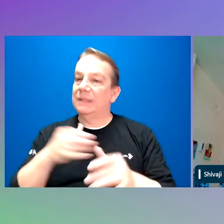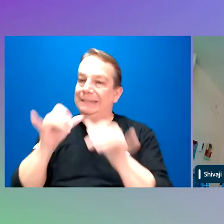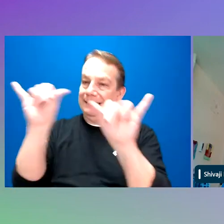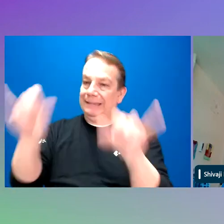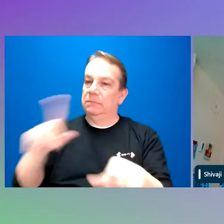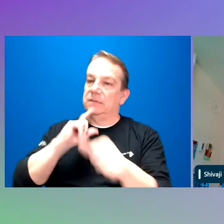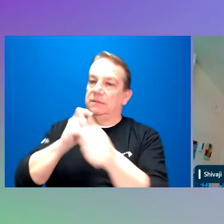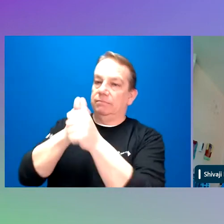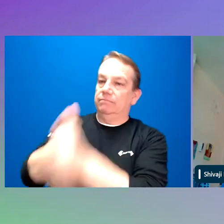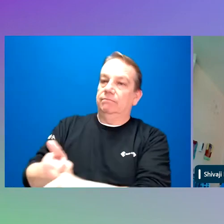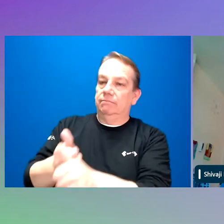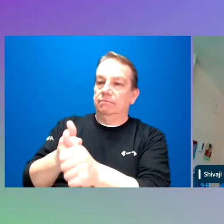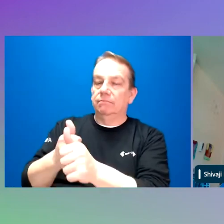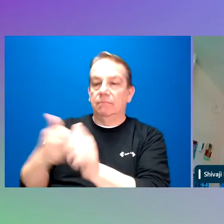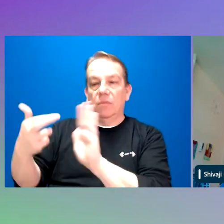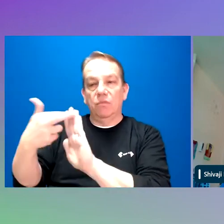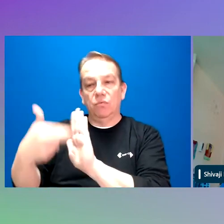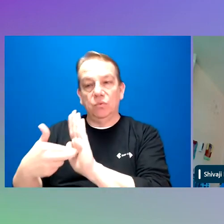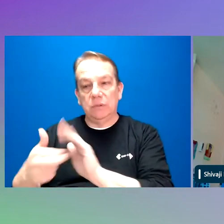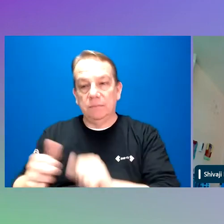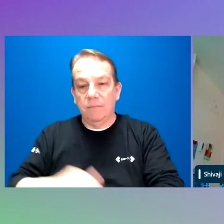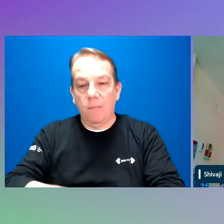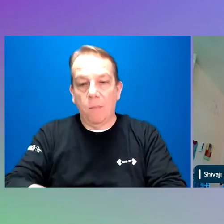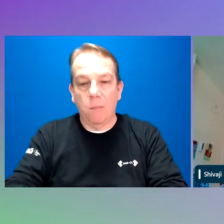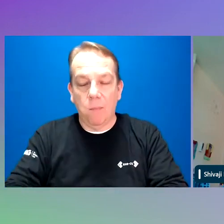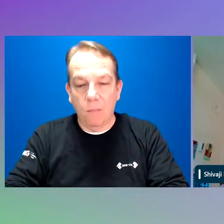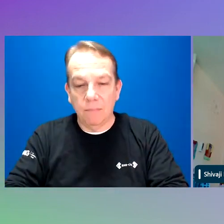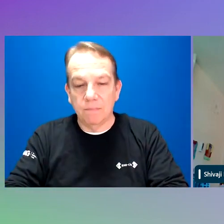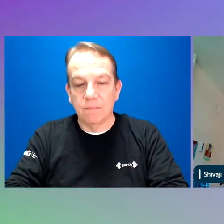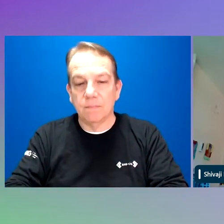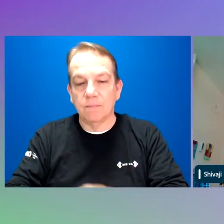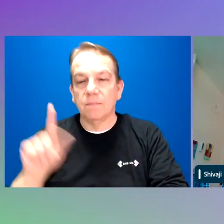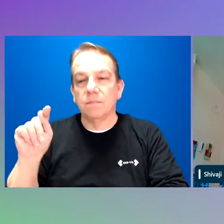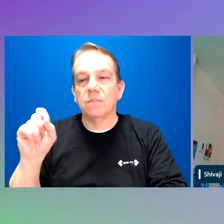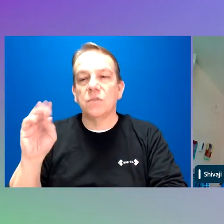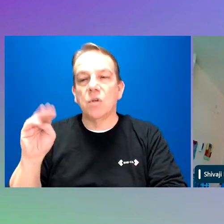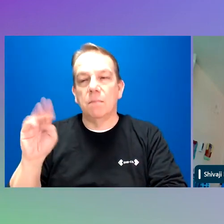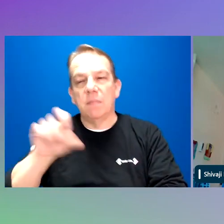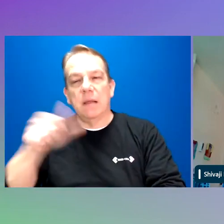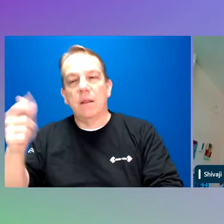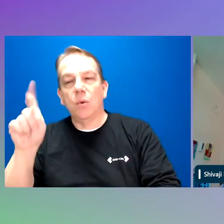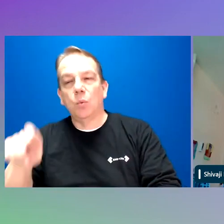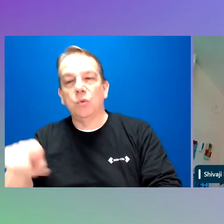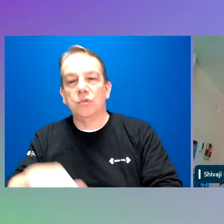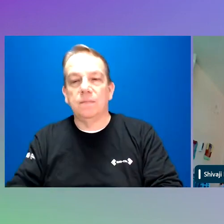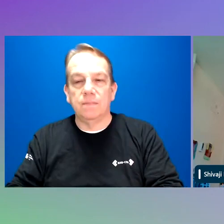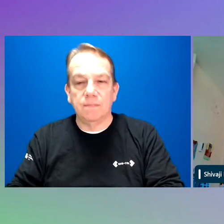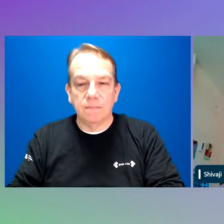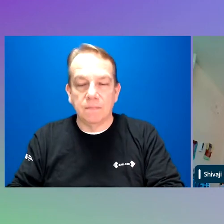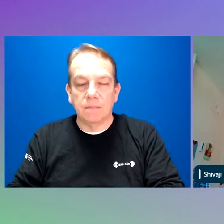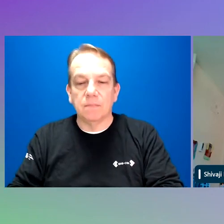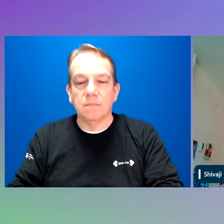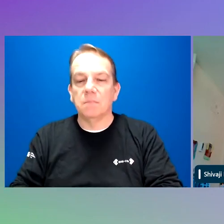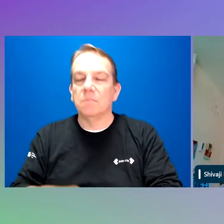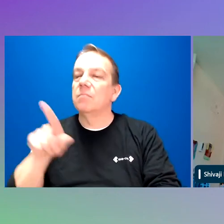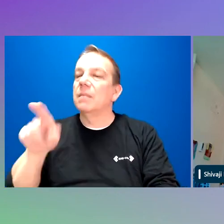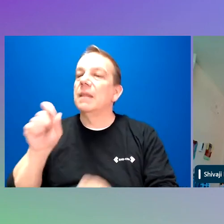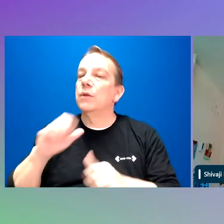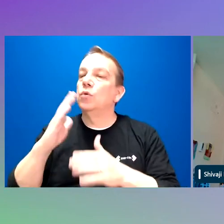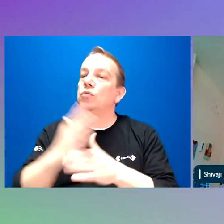Thank you. Got another one here that, uh, says says can you